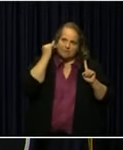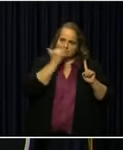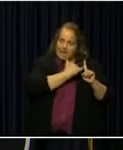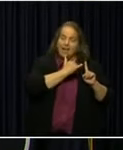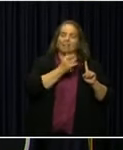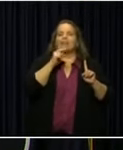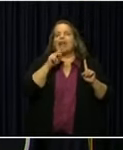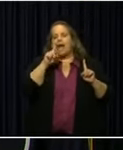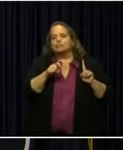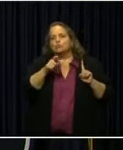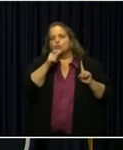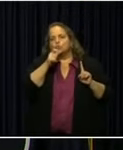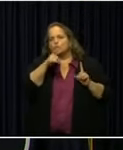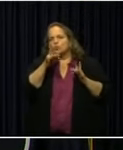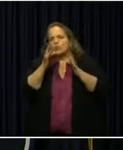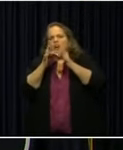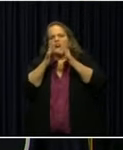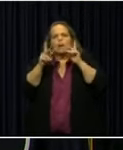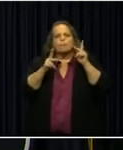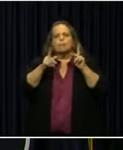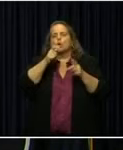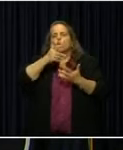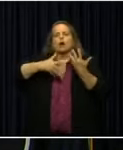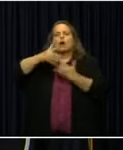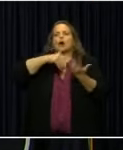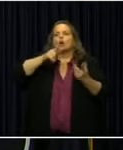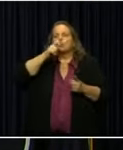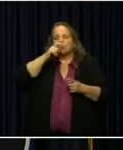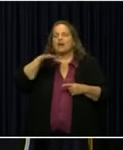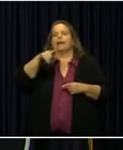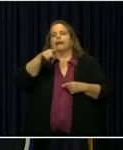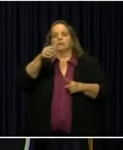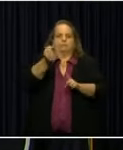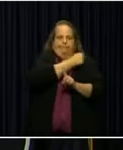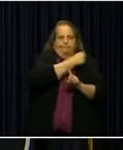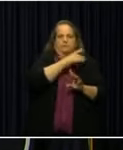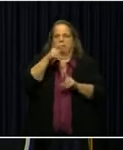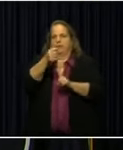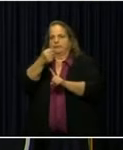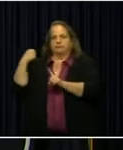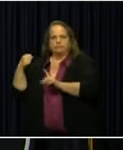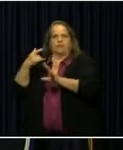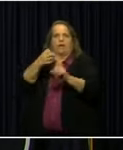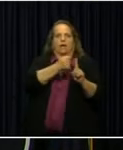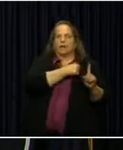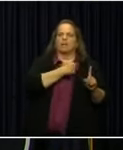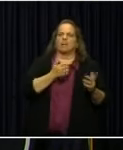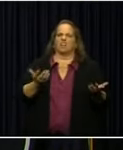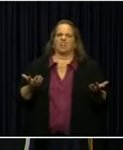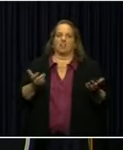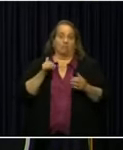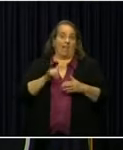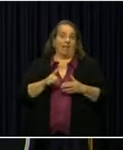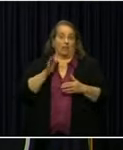STATE HAS TO REPORT EVERY DAY AT 10:00 IN MORNING ON THEIR AVAILABILITY OF PPE, THEIR BURN, AND A THEN WE HAVE TO PUSH THAT